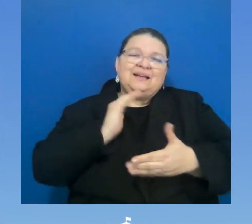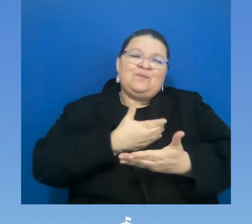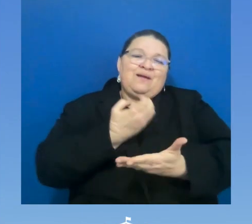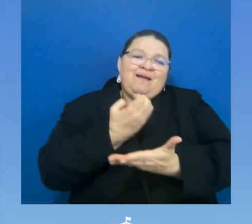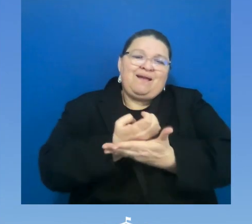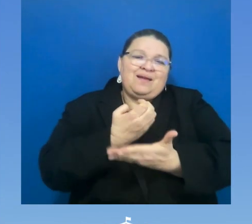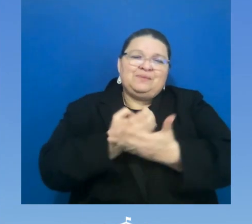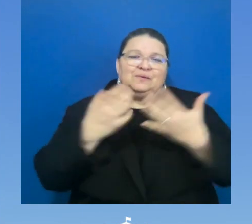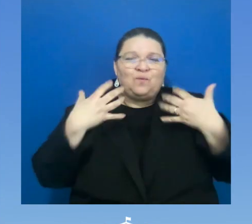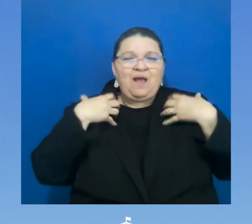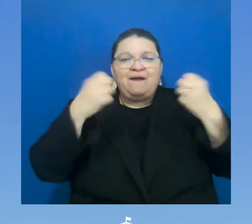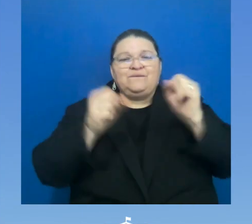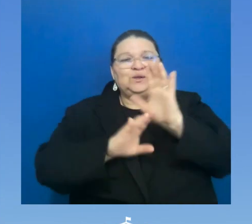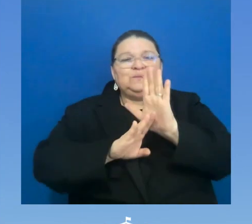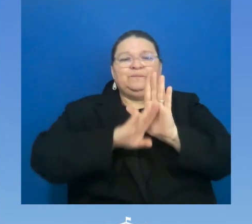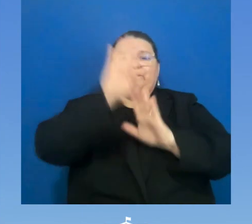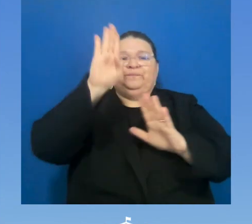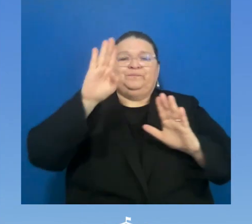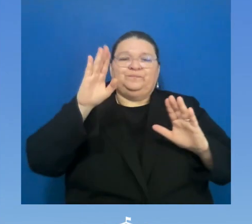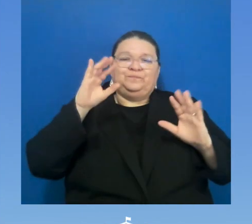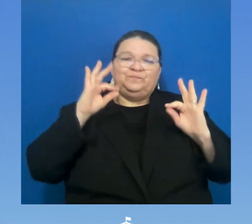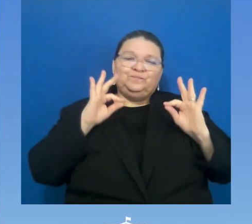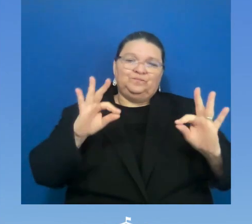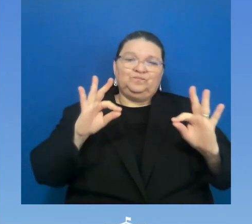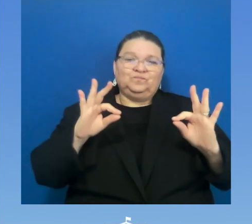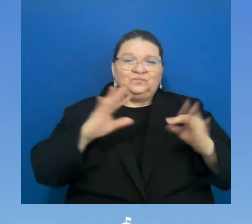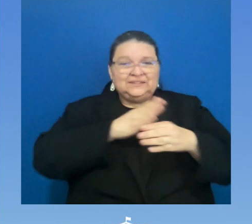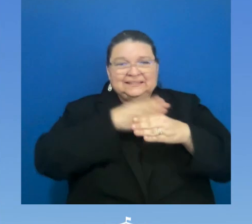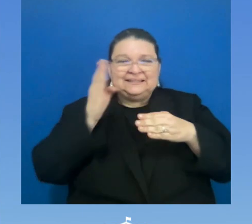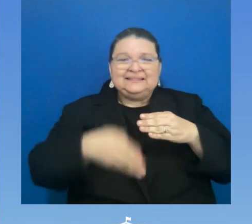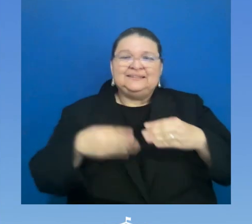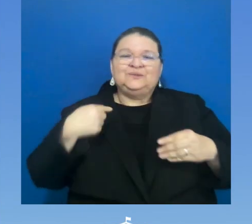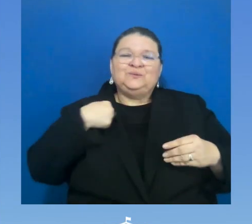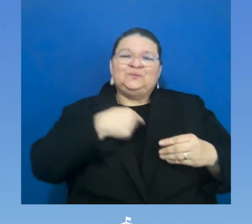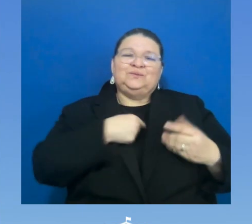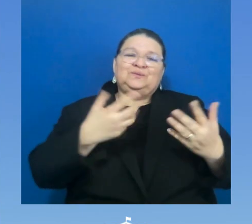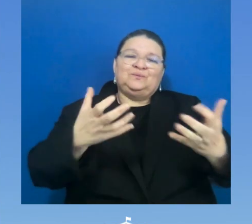Let's ask the question. As Mark said, and make the choice as Sonia said,